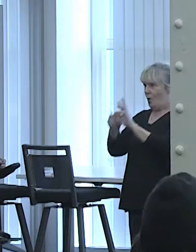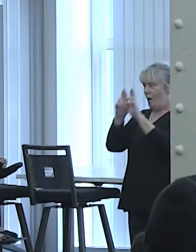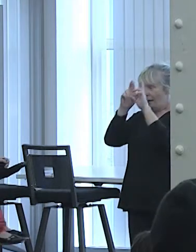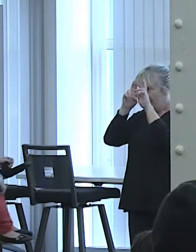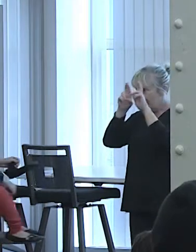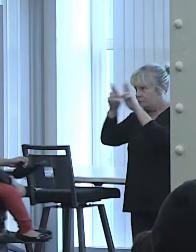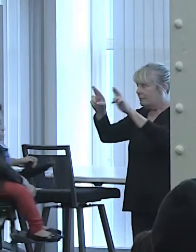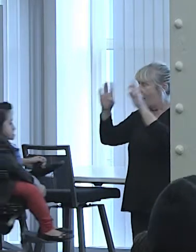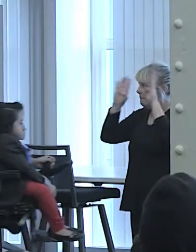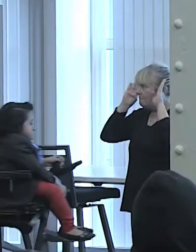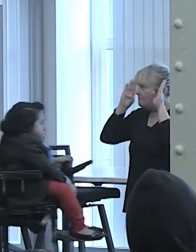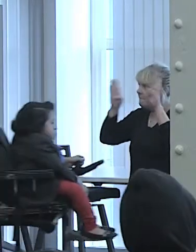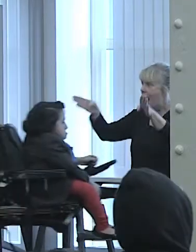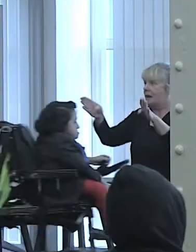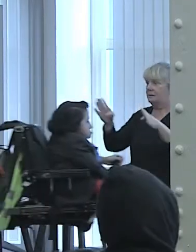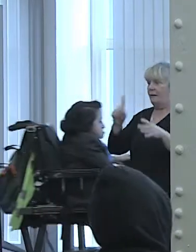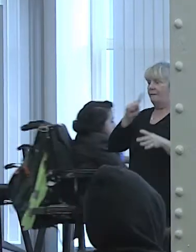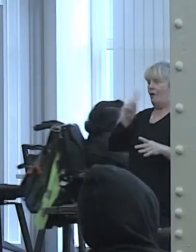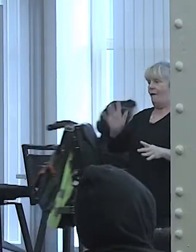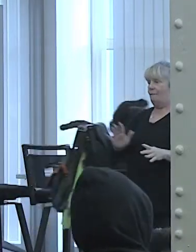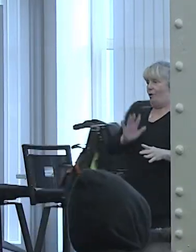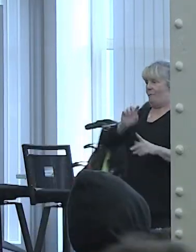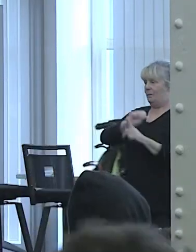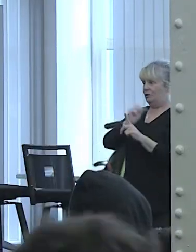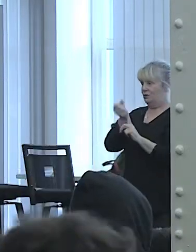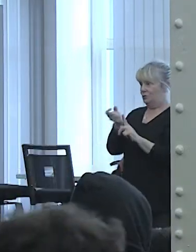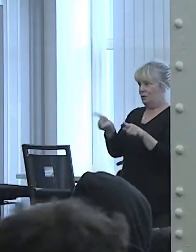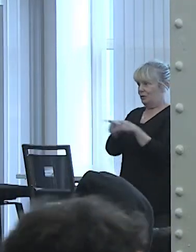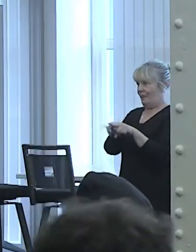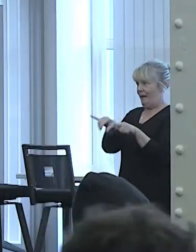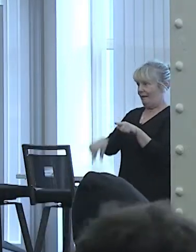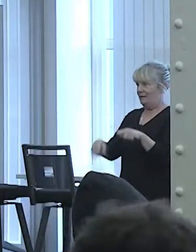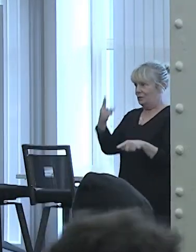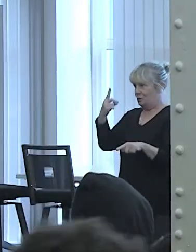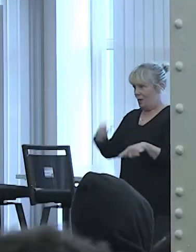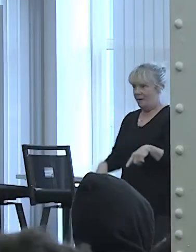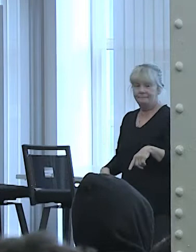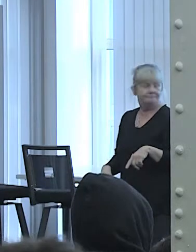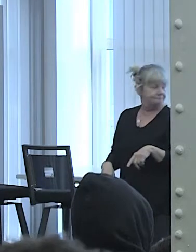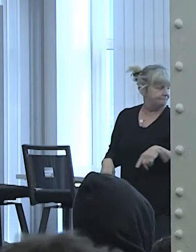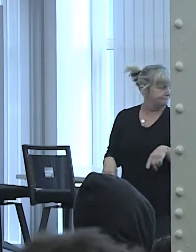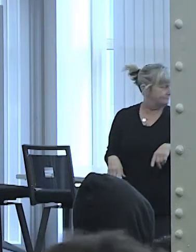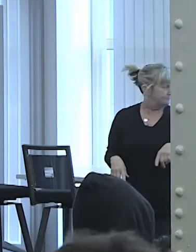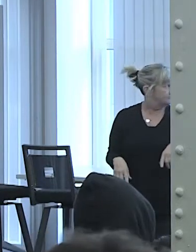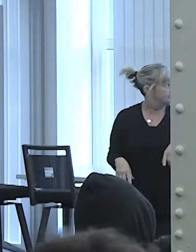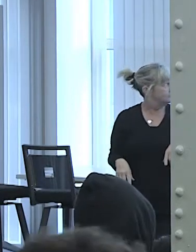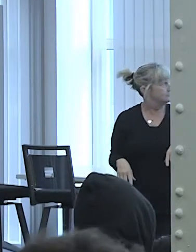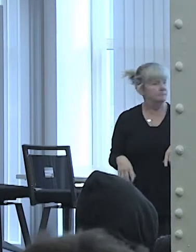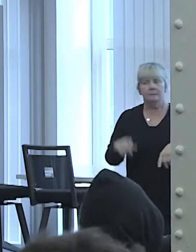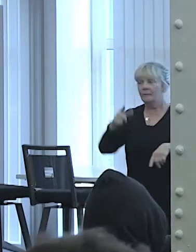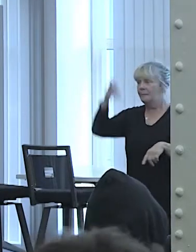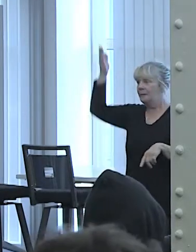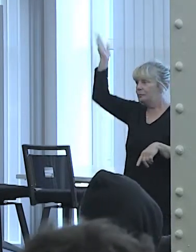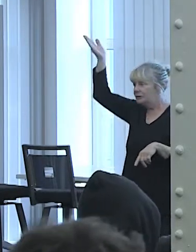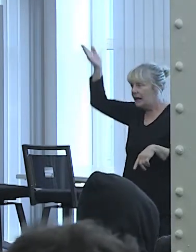particularly if we're in a formal situation like this one, where there's somebody presenting and you're expected to be learning something